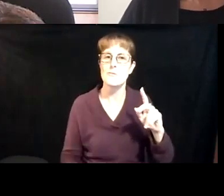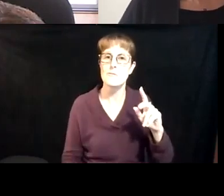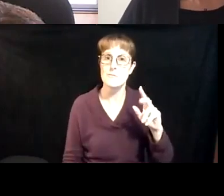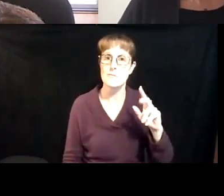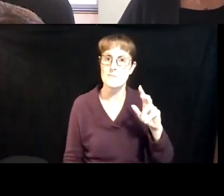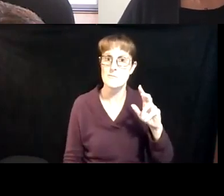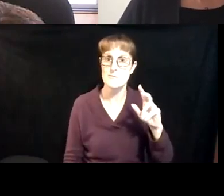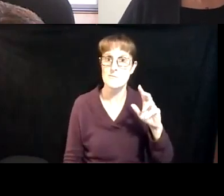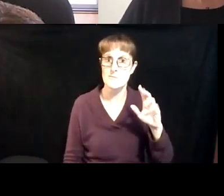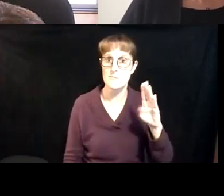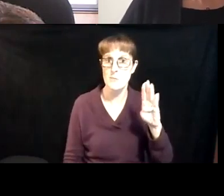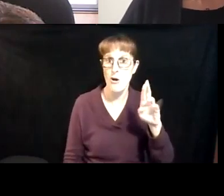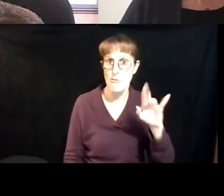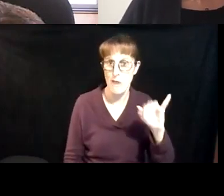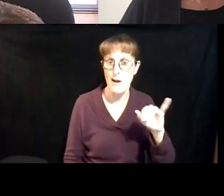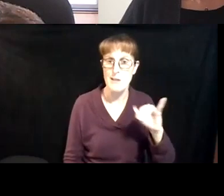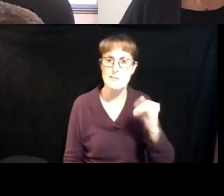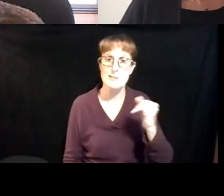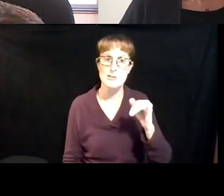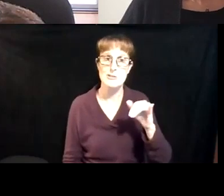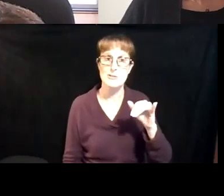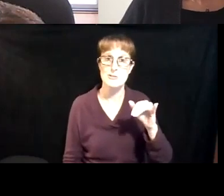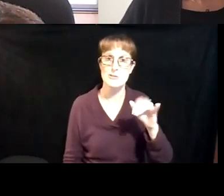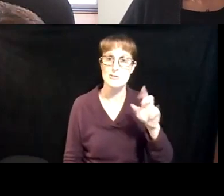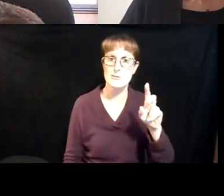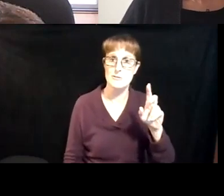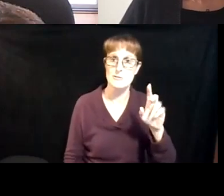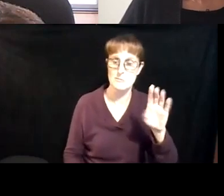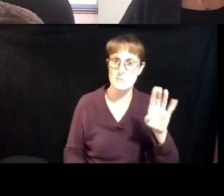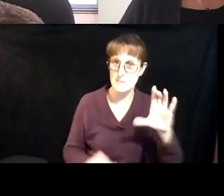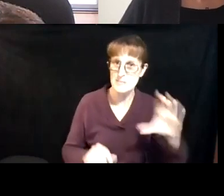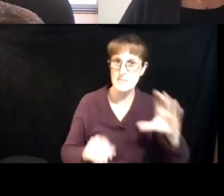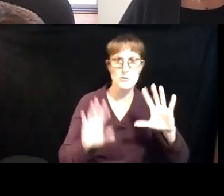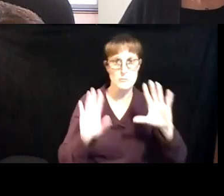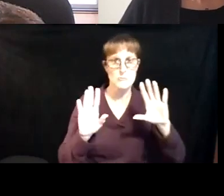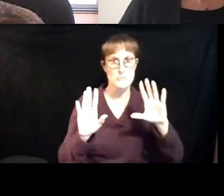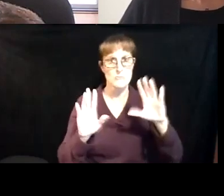One point that Jan made in her book is that after